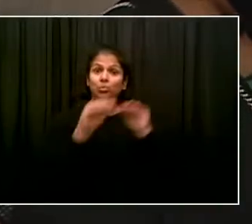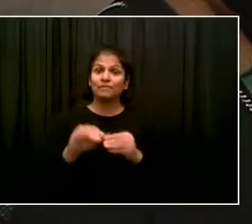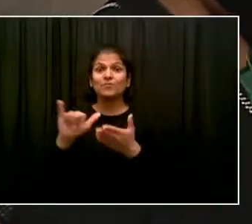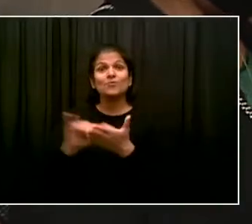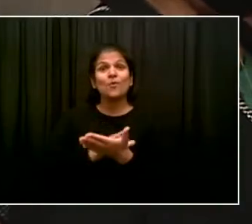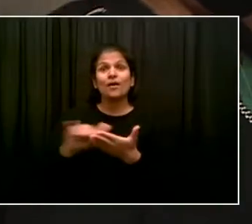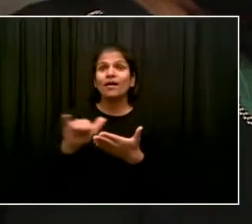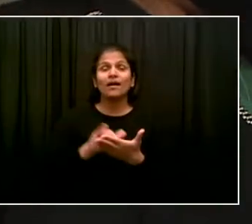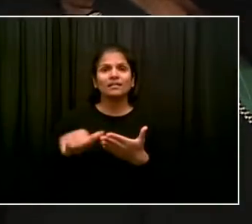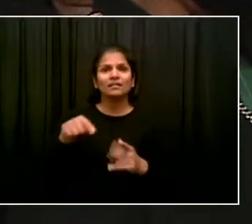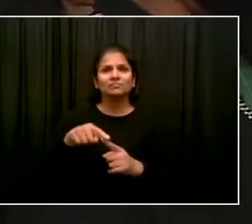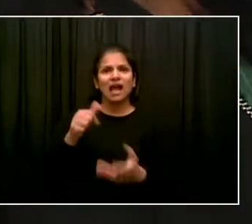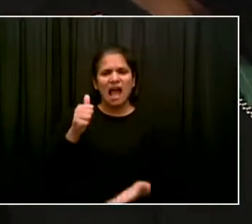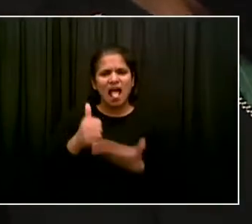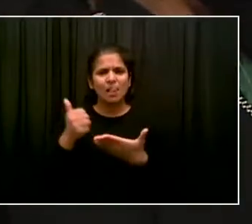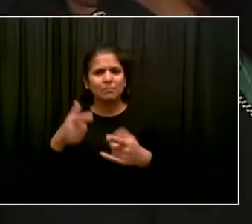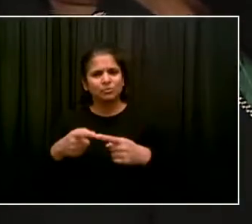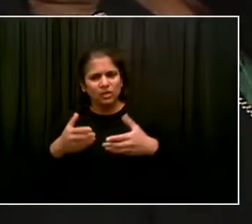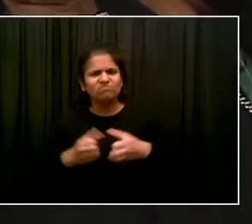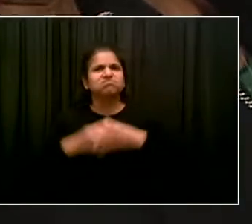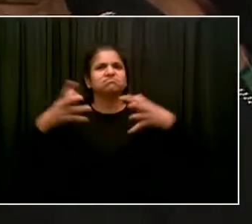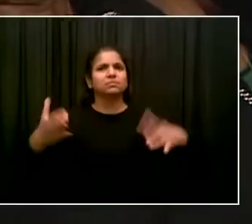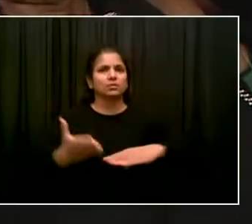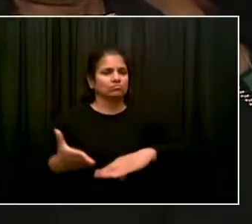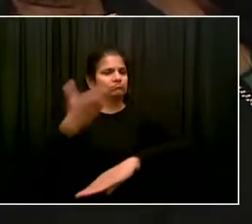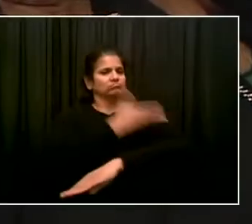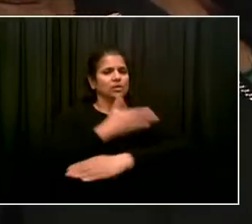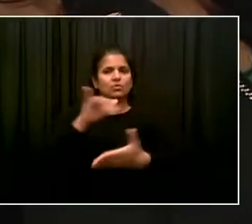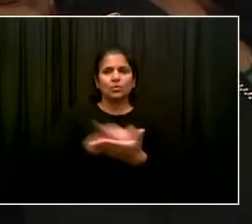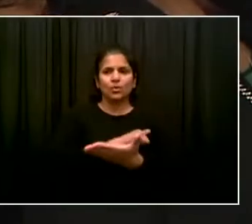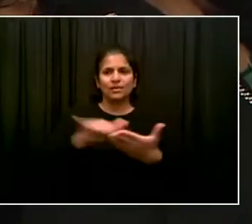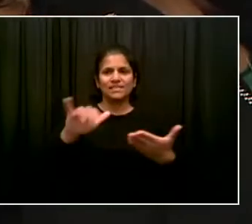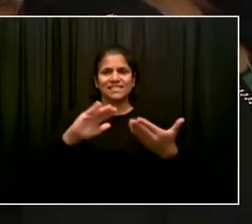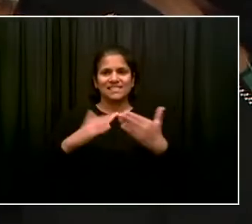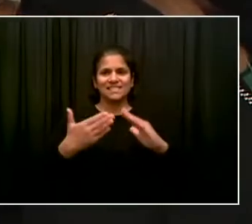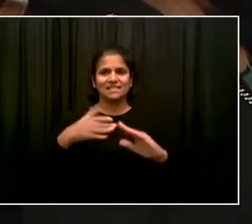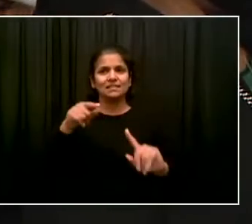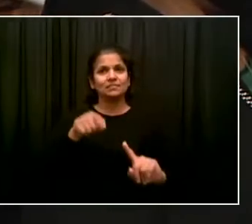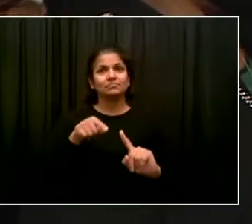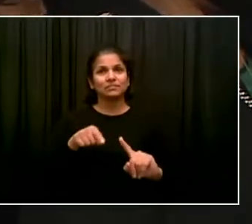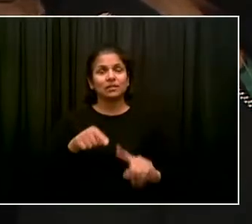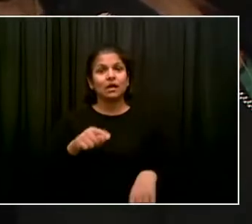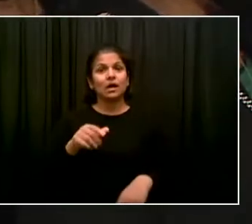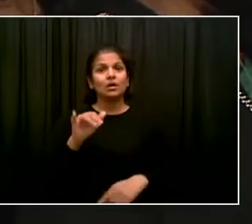TO HEAR FROM SOMEWHERE ELSE AND JUT SMADE THIS PLACE BETTER THAT IS R OUMAGIC, OMSE